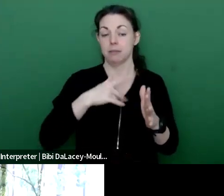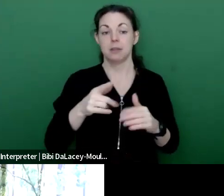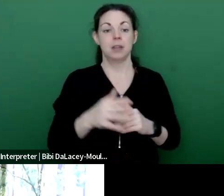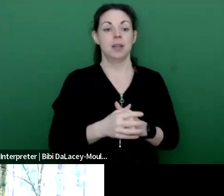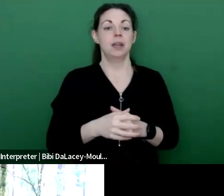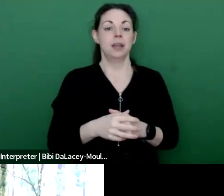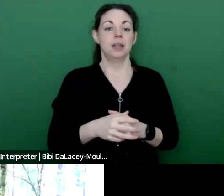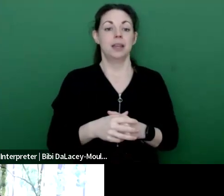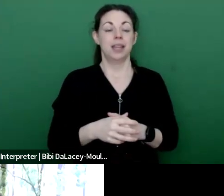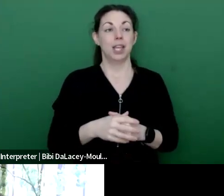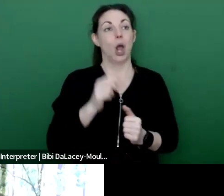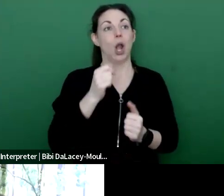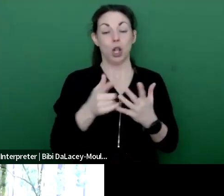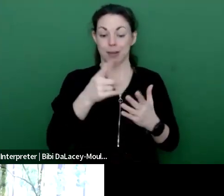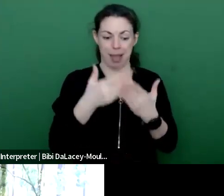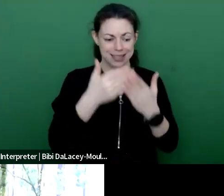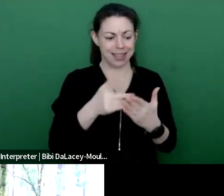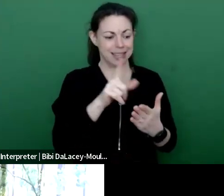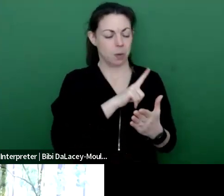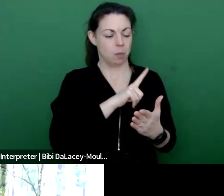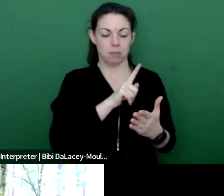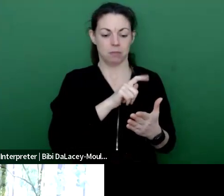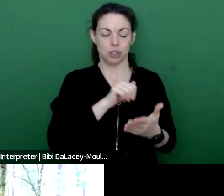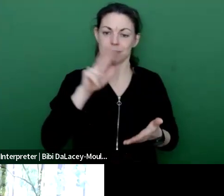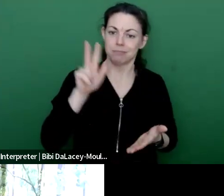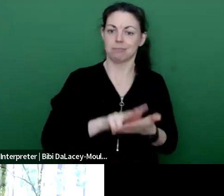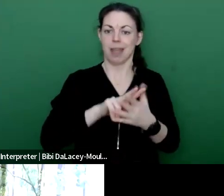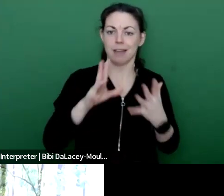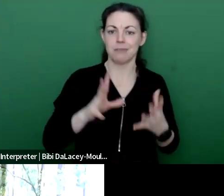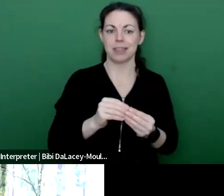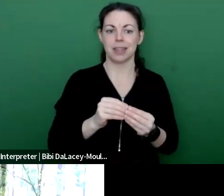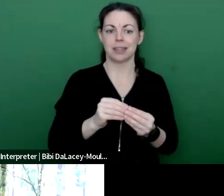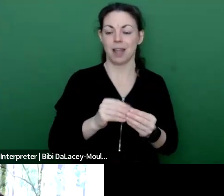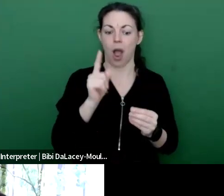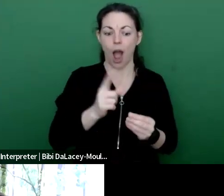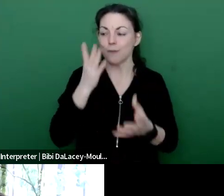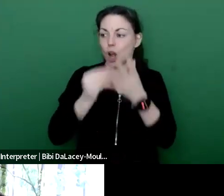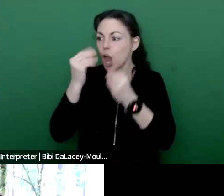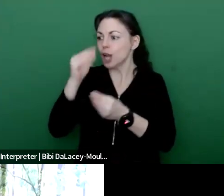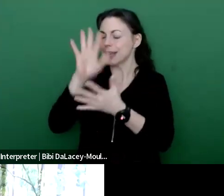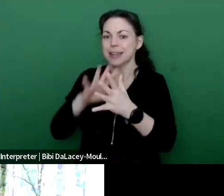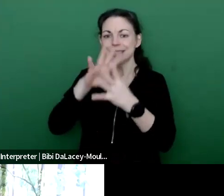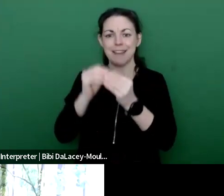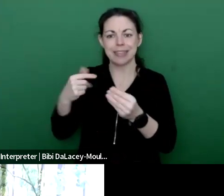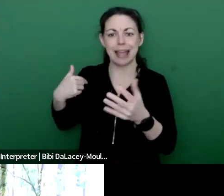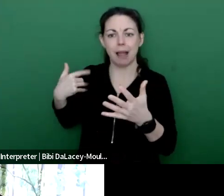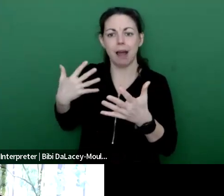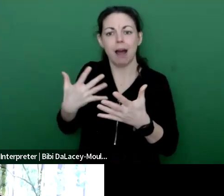verify for me that all the, all the education that I've picked up over the years, the experience working in different